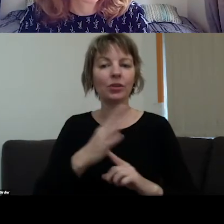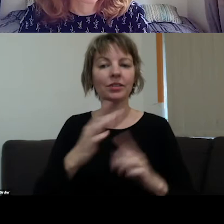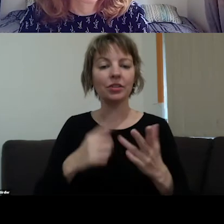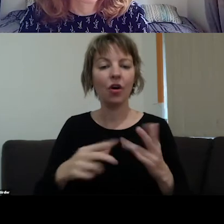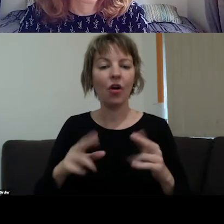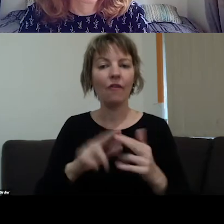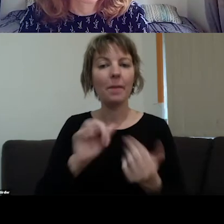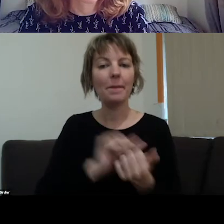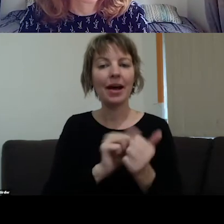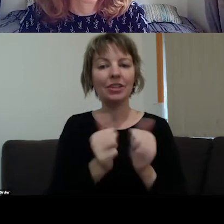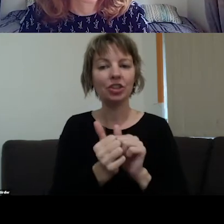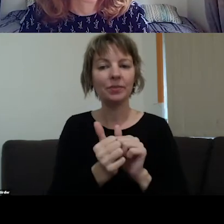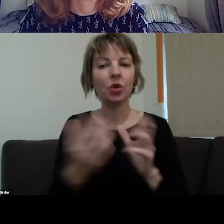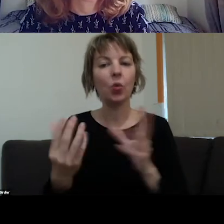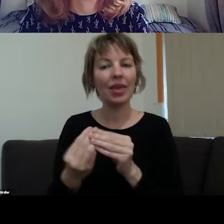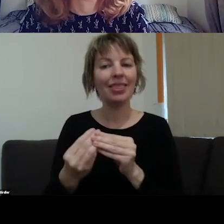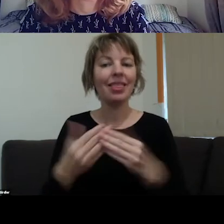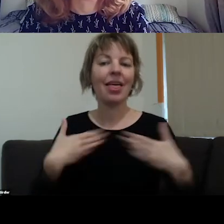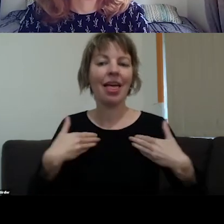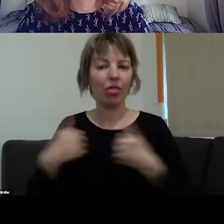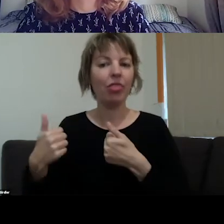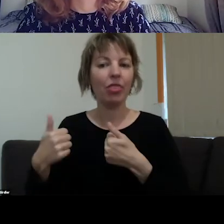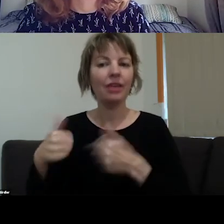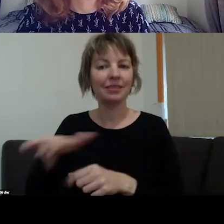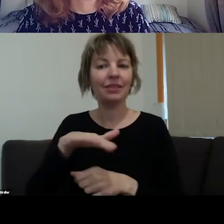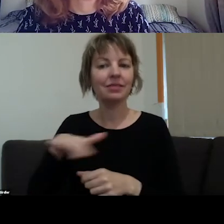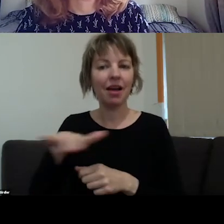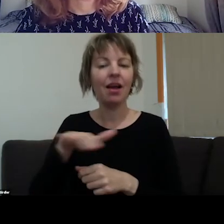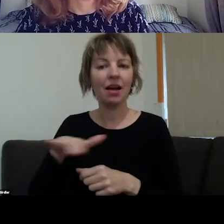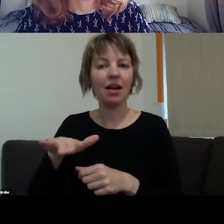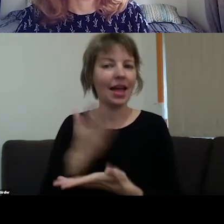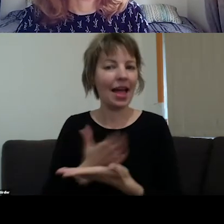particularly with the health sector, and how we can have a seat at that table.